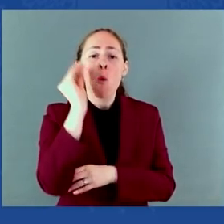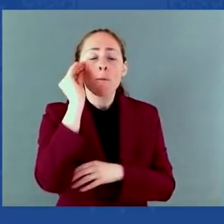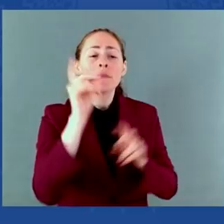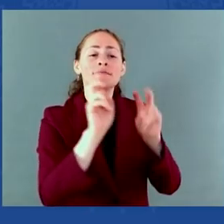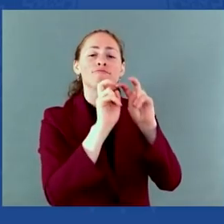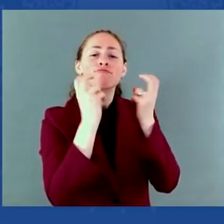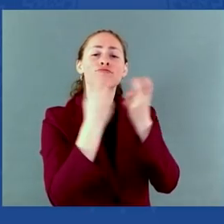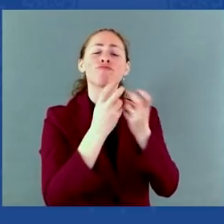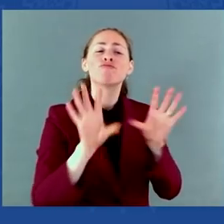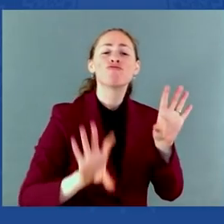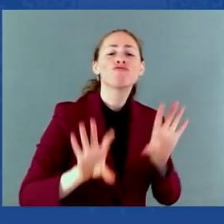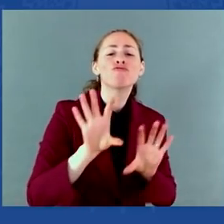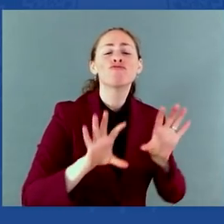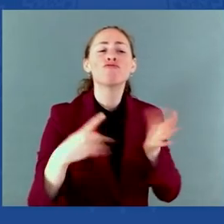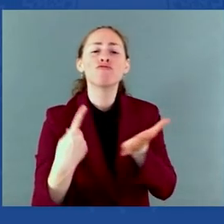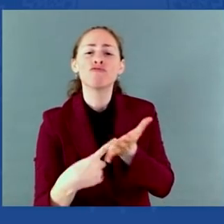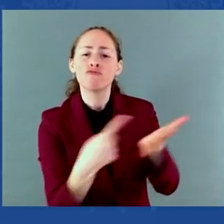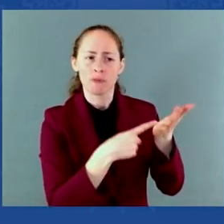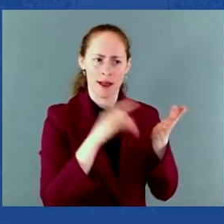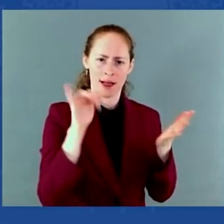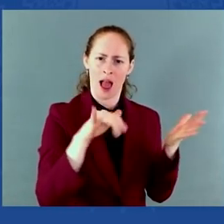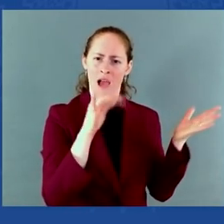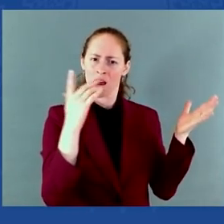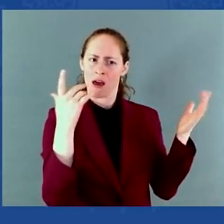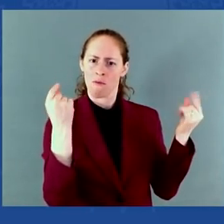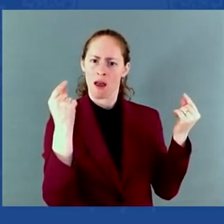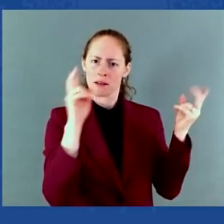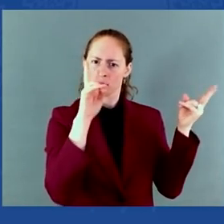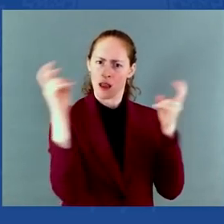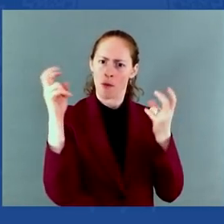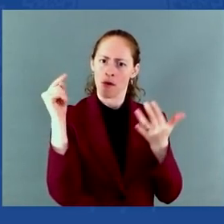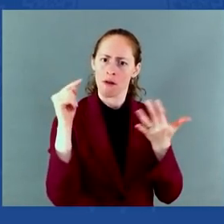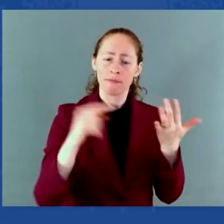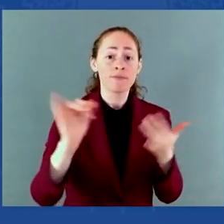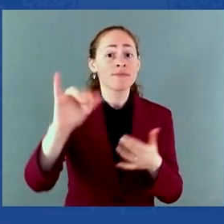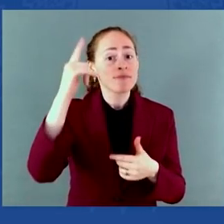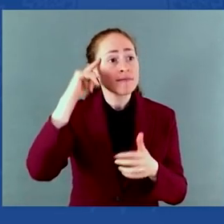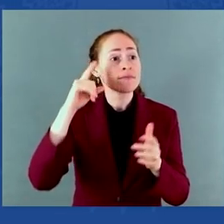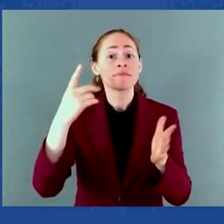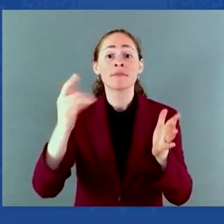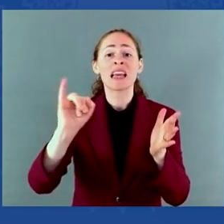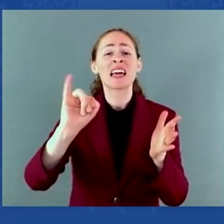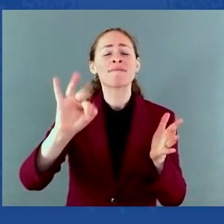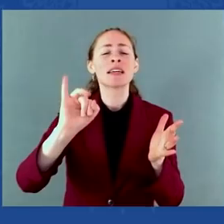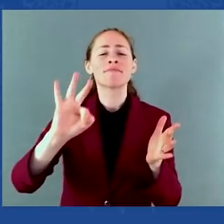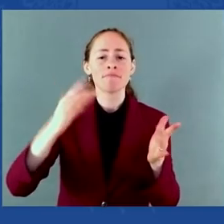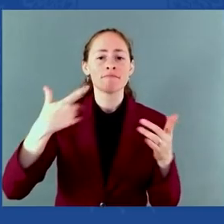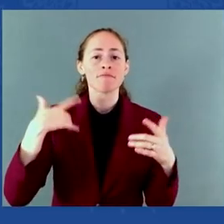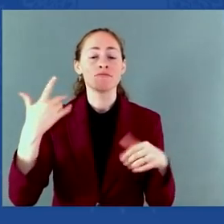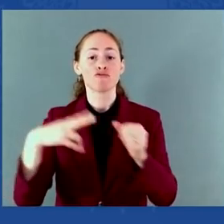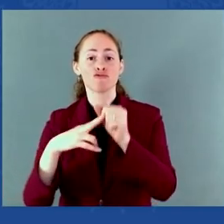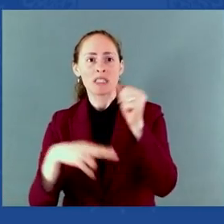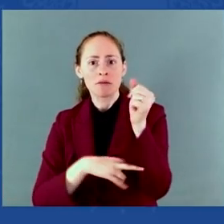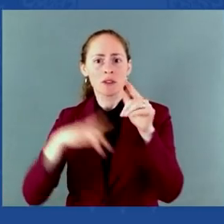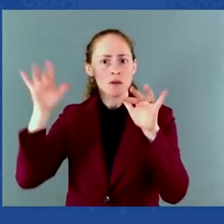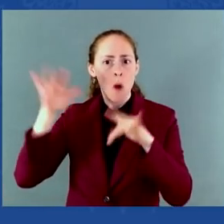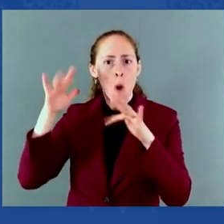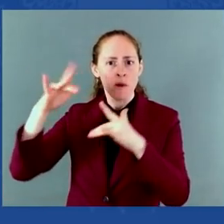profound as they are ordinary: "How do I cross a bridge in a snow storm?" What happen- no, I -- think about it. You know, you're in a situa- -- what happens if the bridge collapses